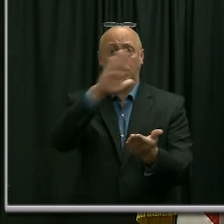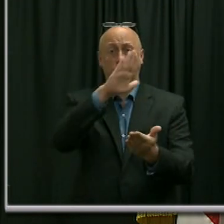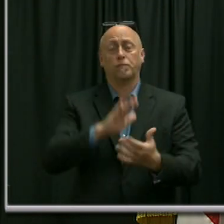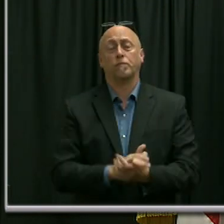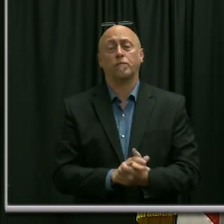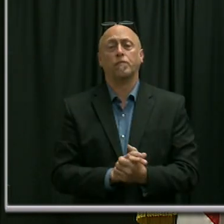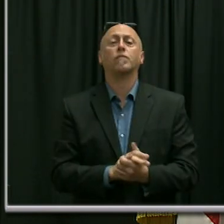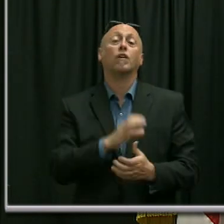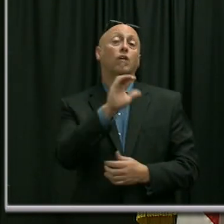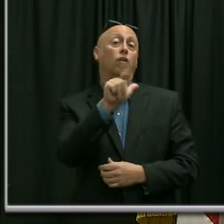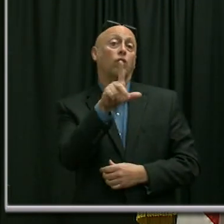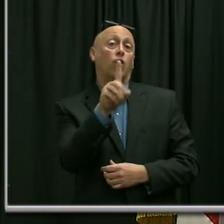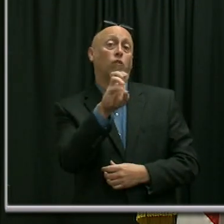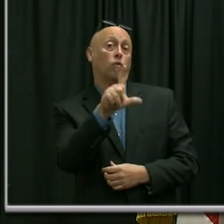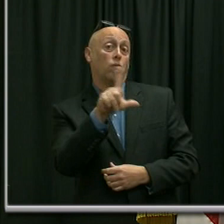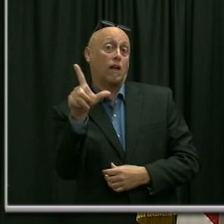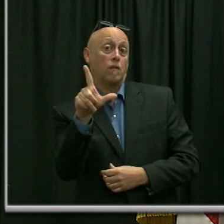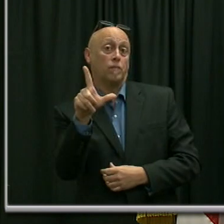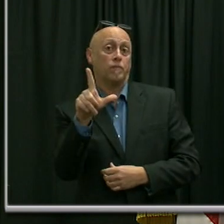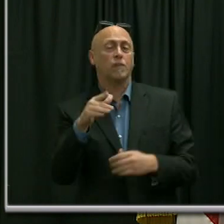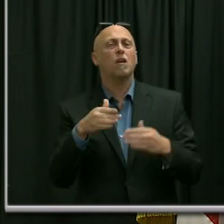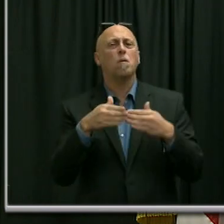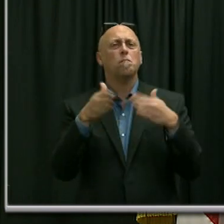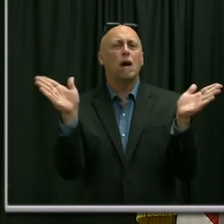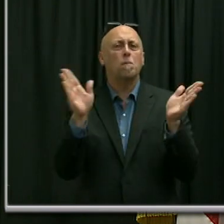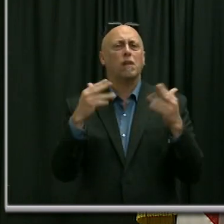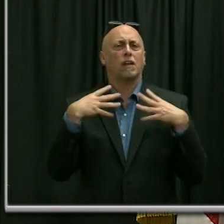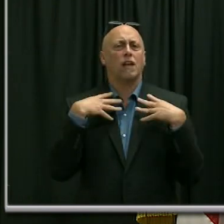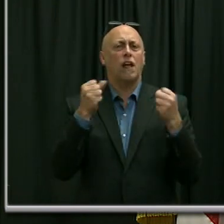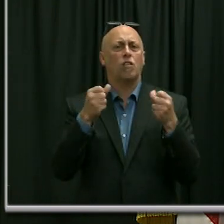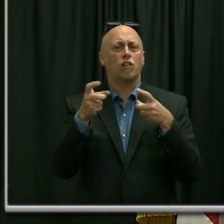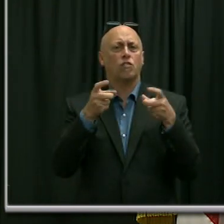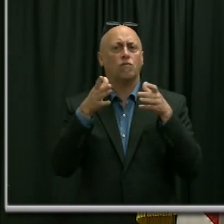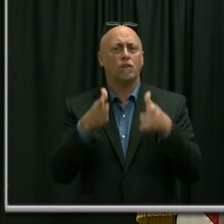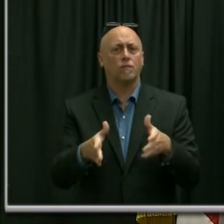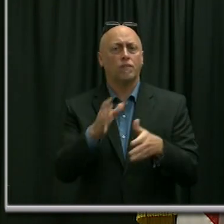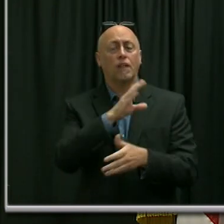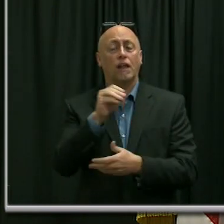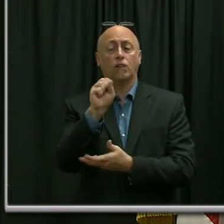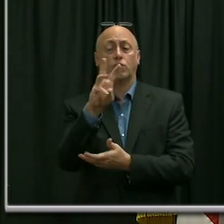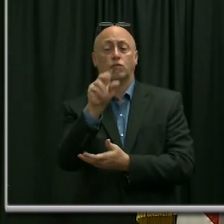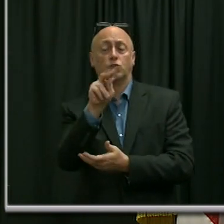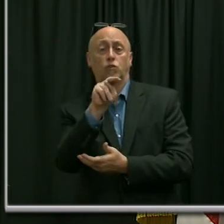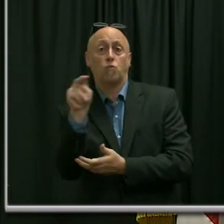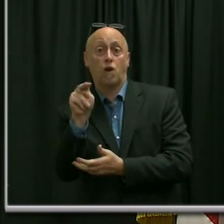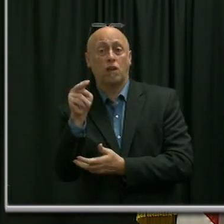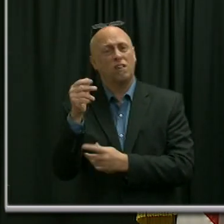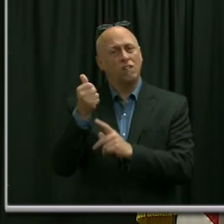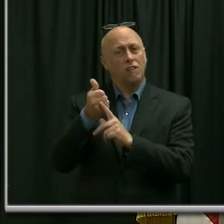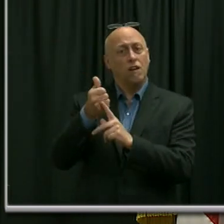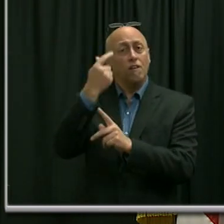MEDICAL COLLEGE. DR MICHAEL CALDWELL METRO'S PUBLIC HEALTH